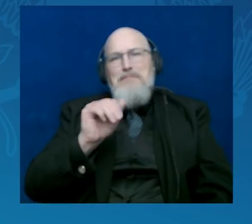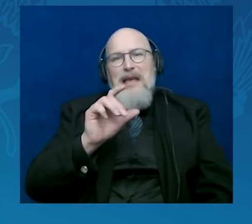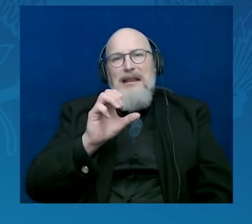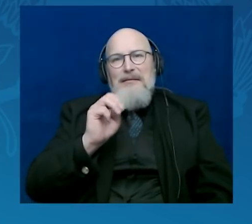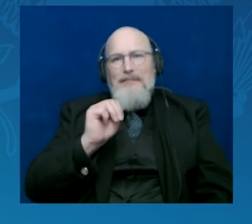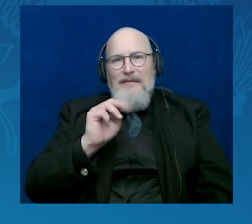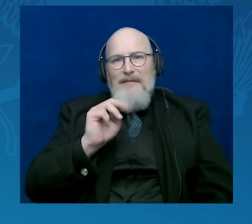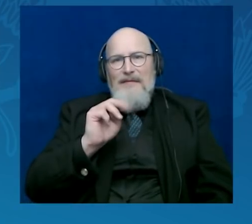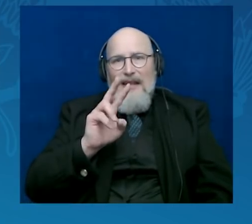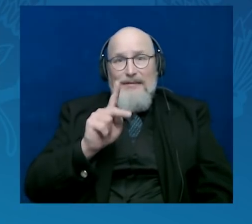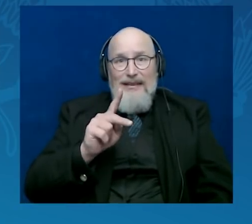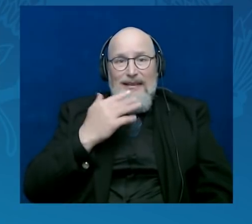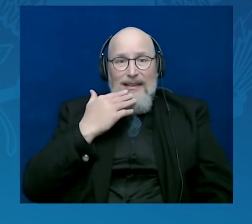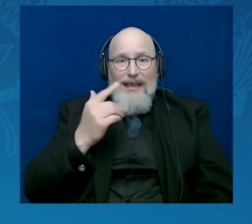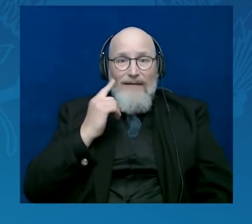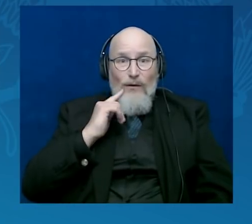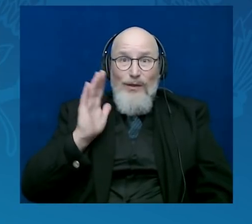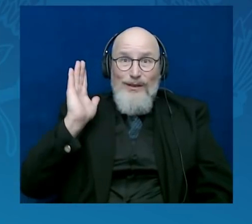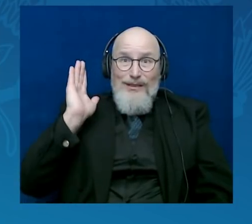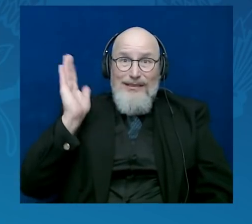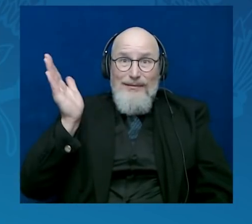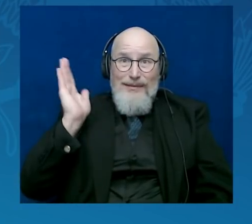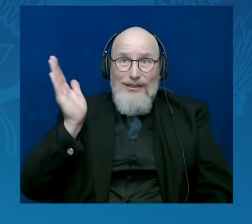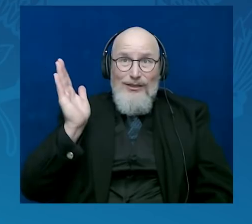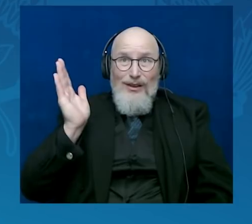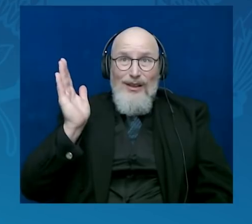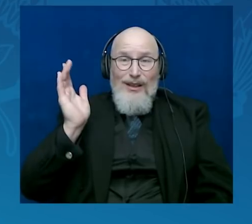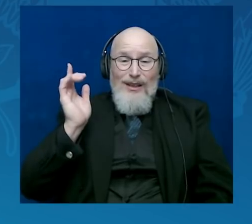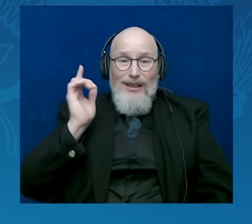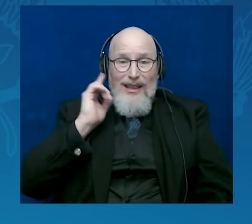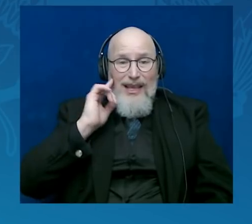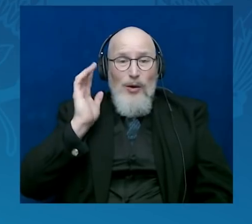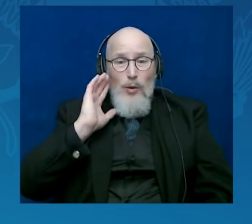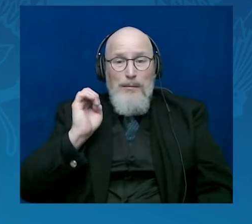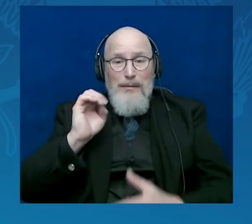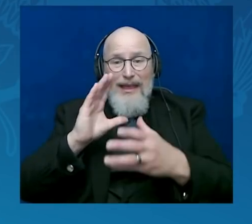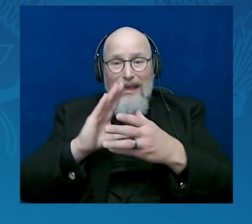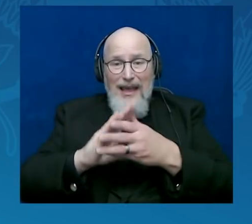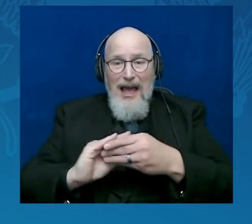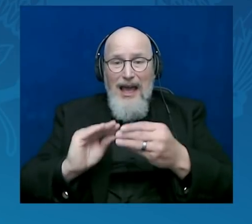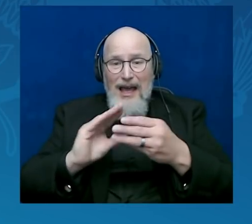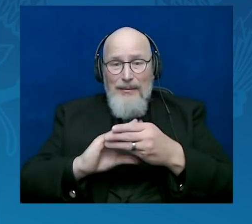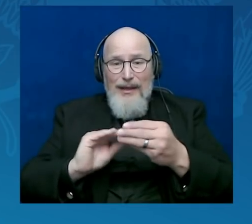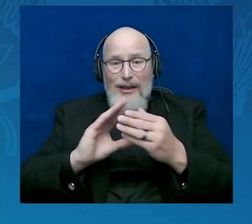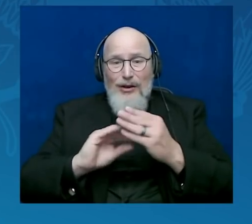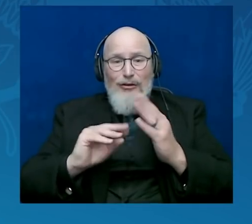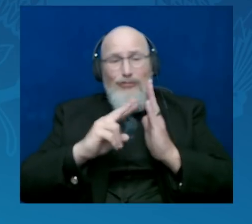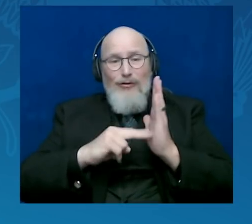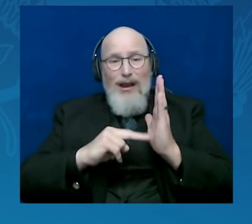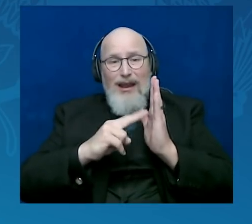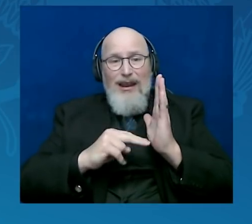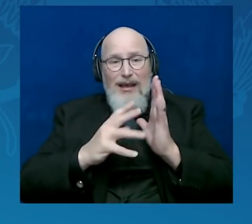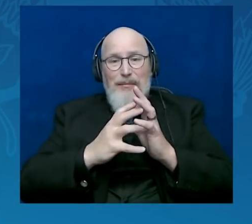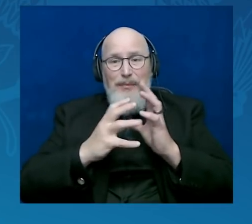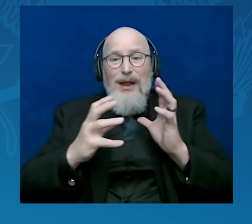which I think will be commented about and read about quite a bit in coming hours and days and weeks.